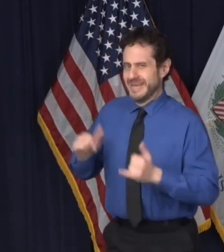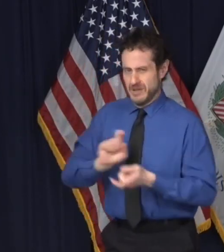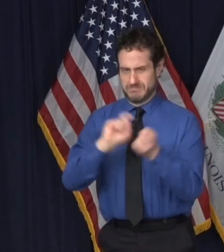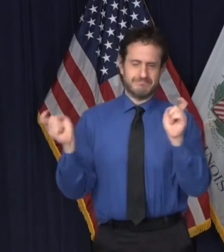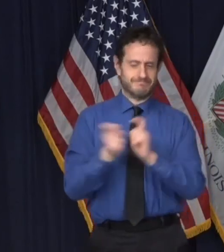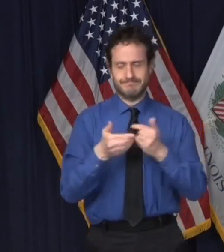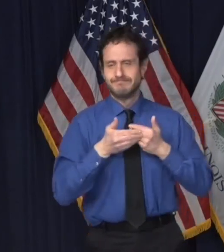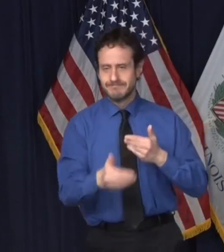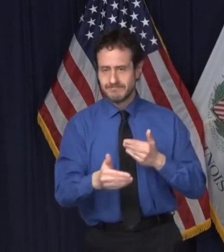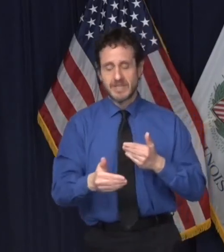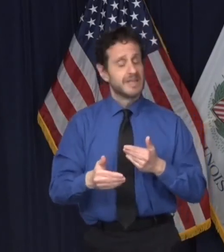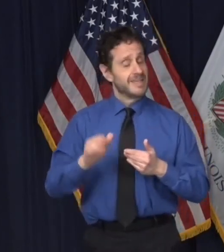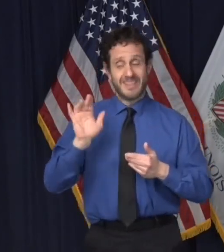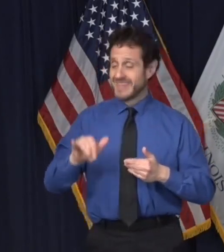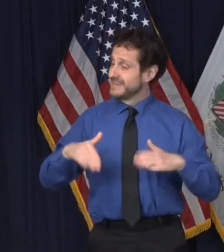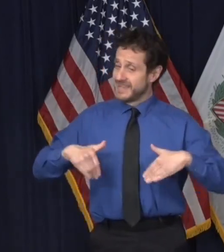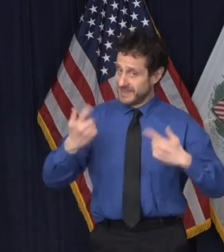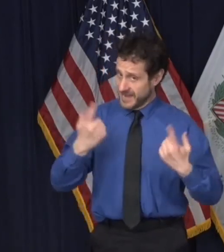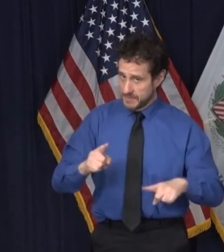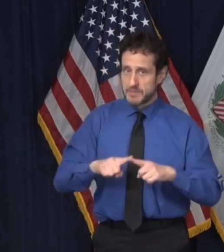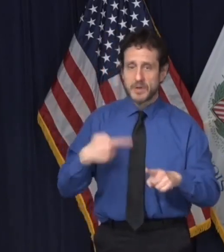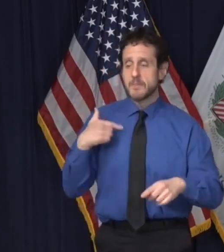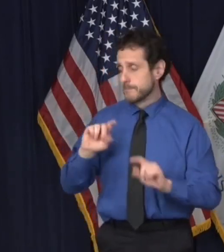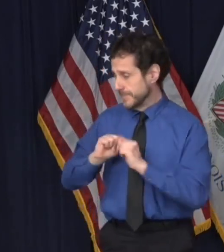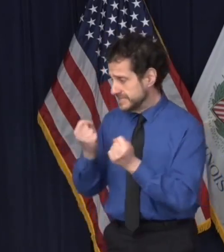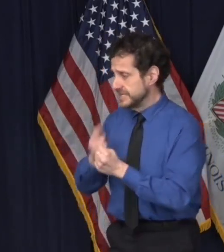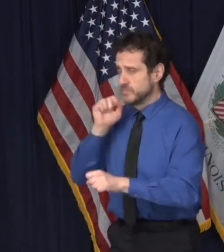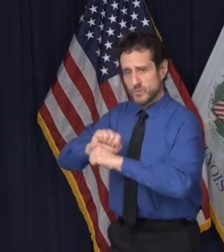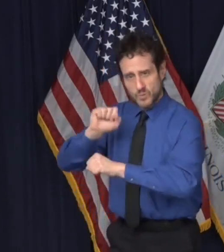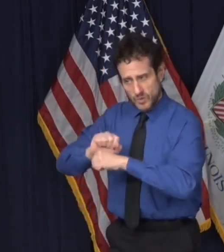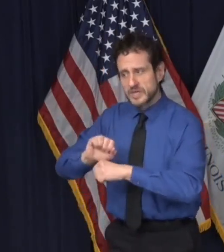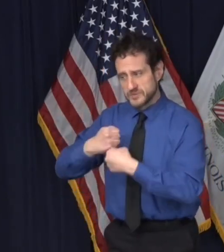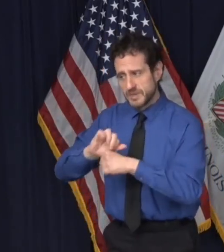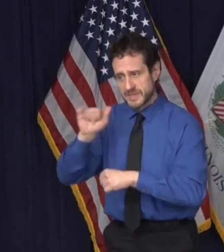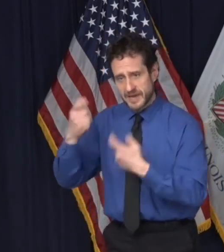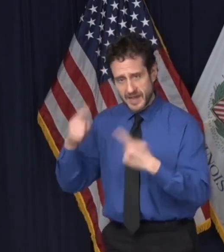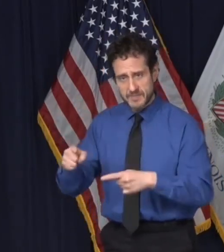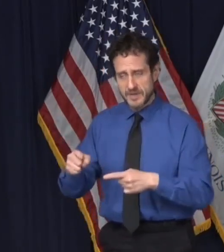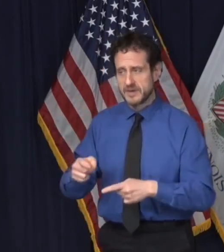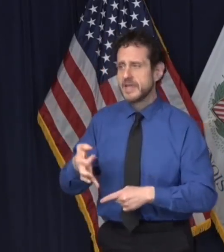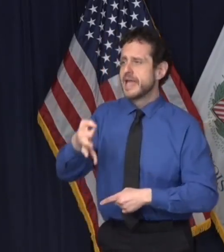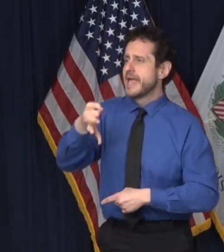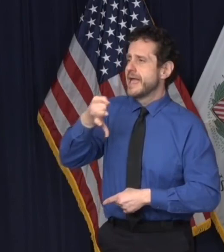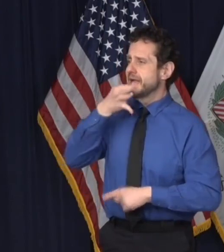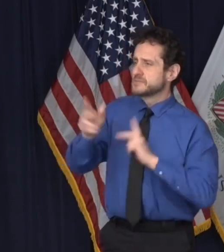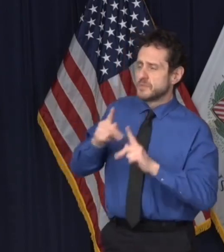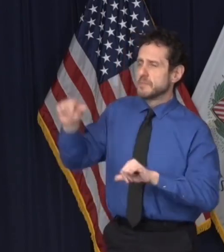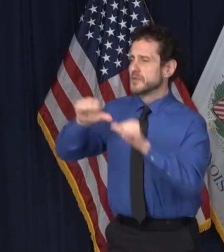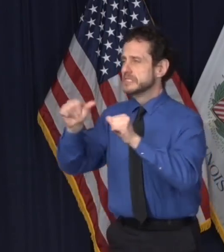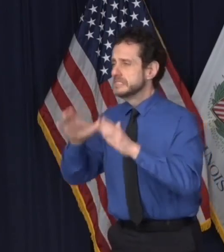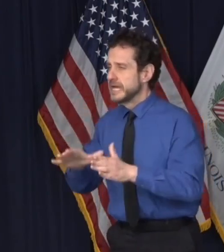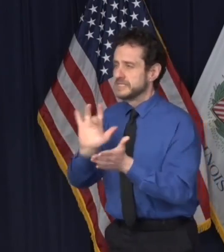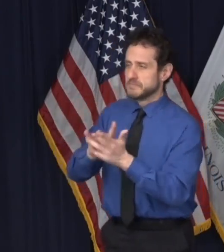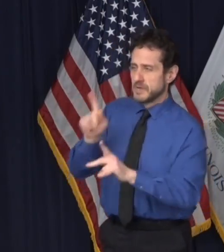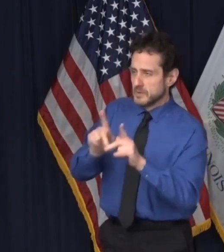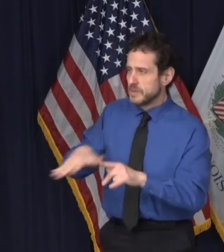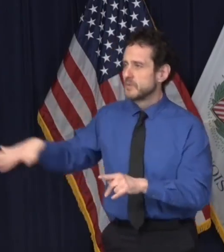IS NOT HERE YET, MY TEAM AND I ARE WORKING TO BRING THAT ABOUT. AS OUR EXPERTS AROUND THE STATE